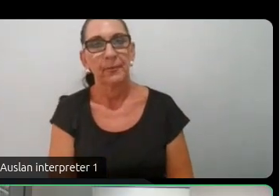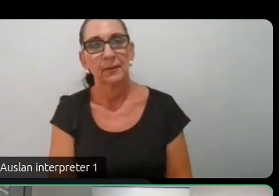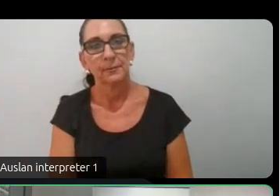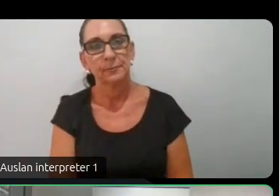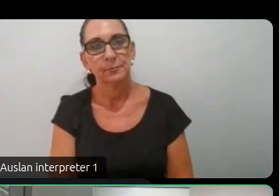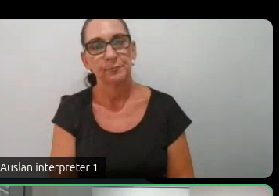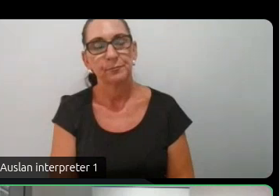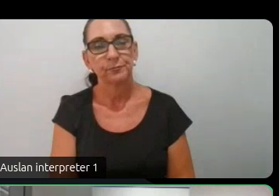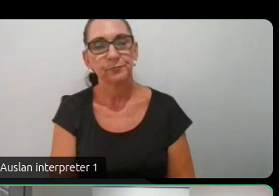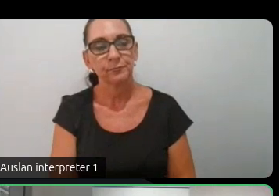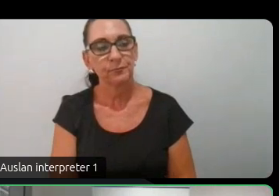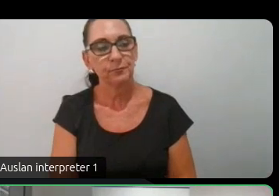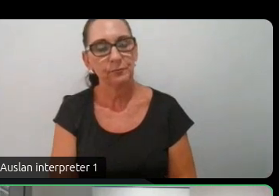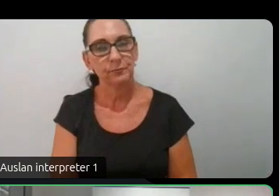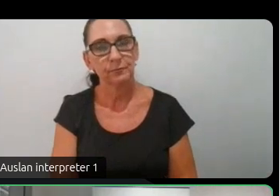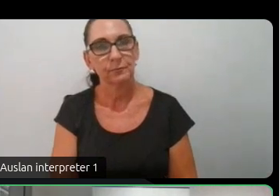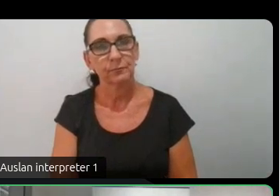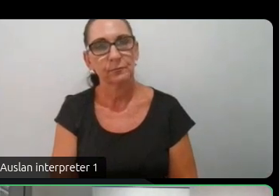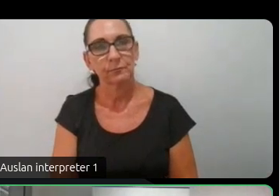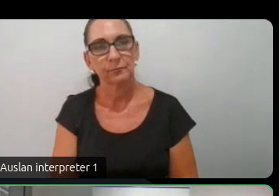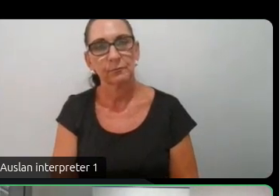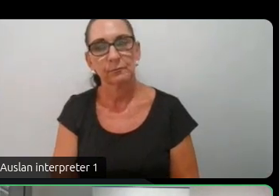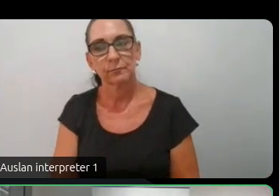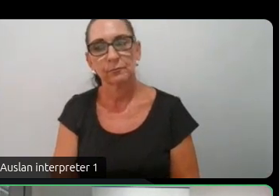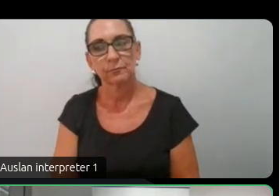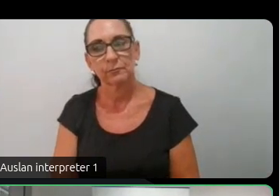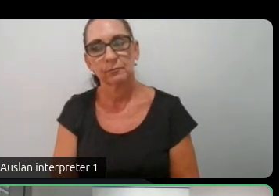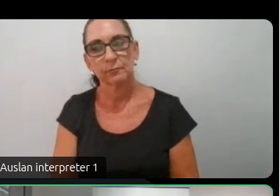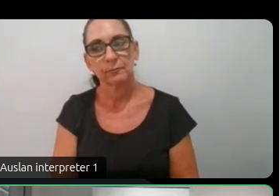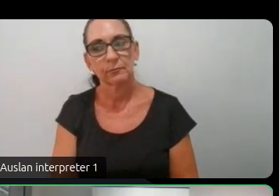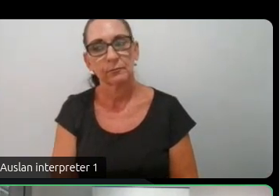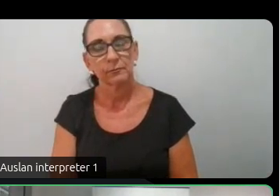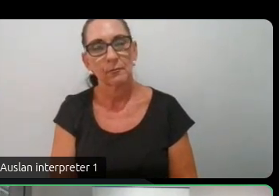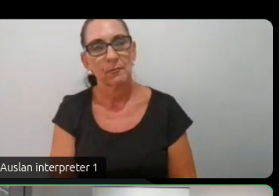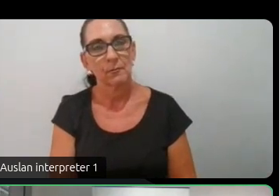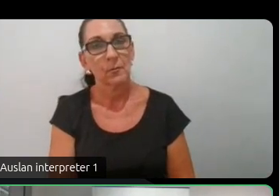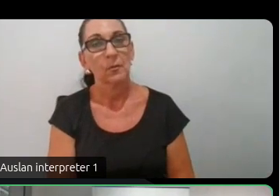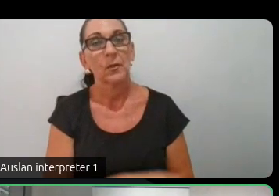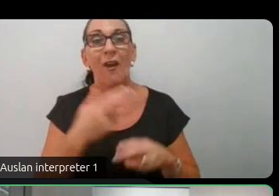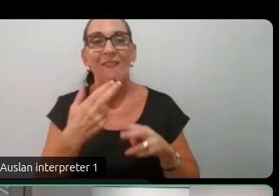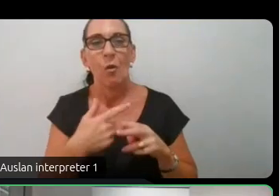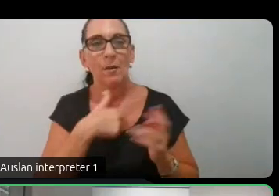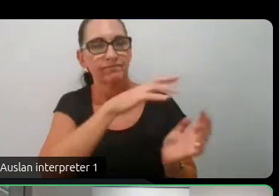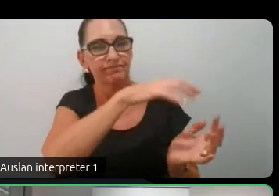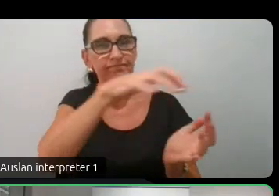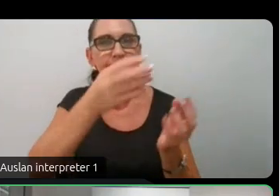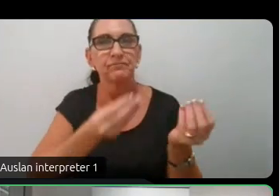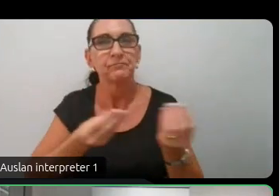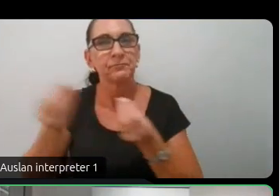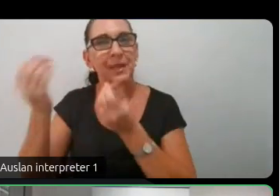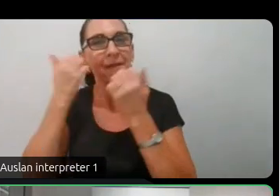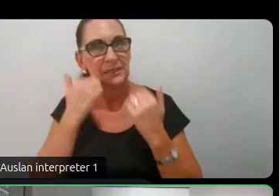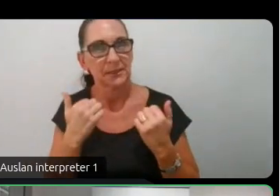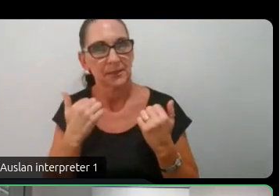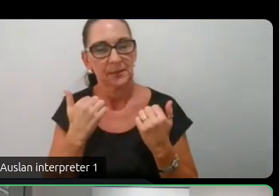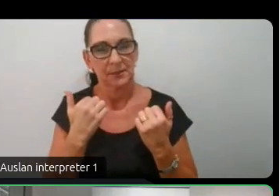Okay. So in terms of uh obtaining and providing evidence, uh the main thing I want to kind of get